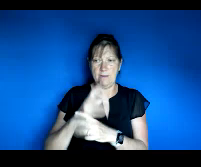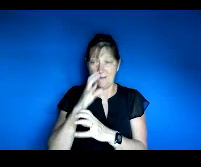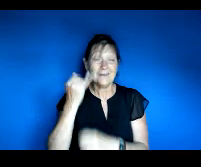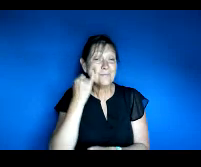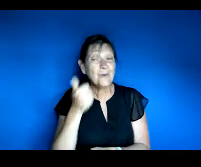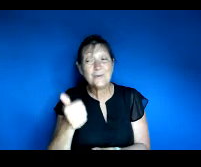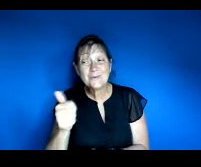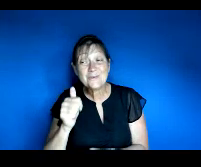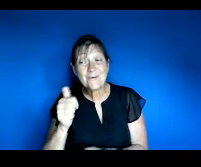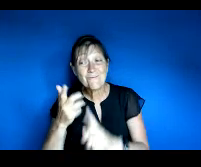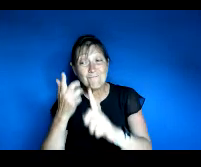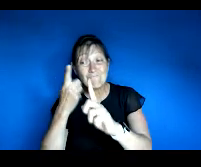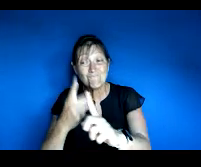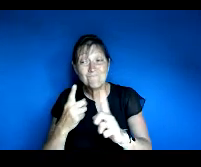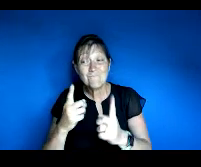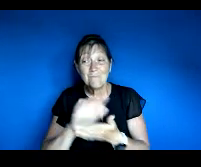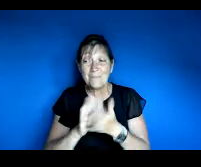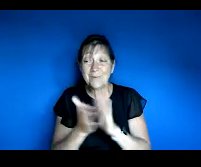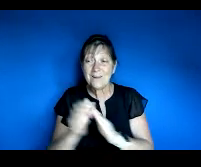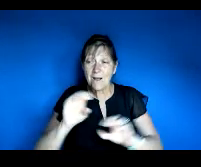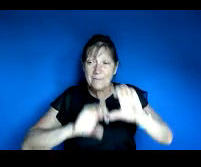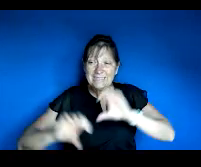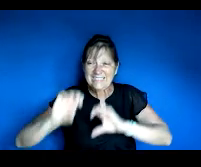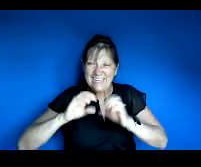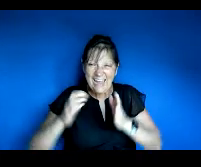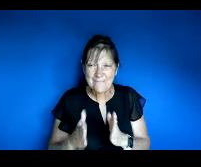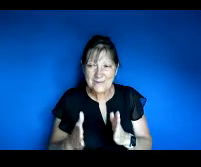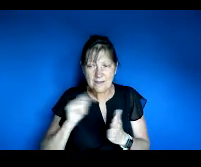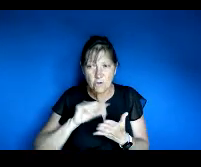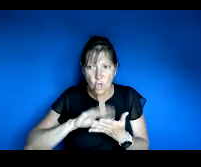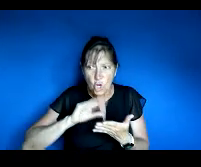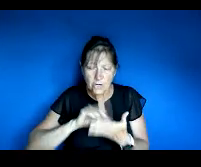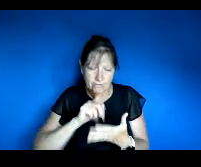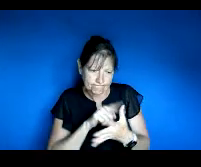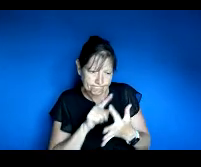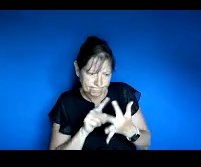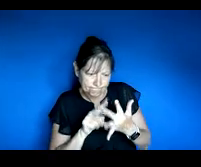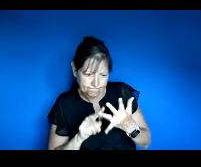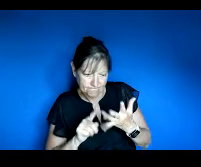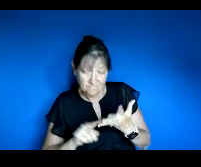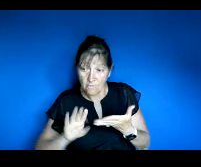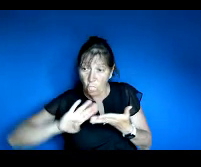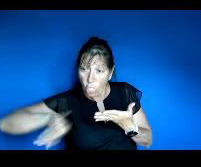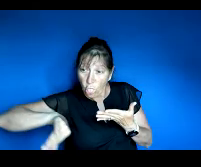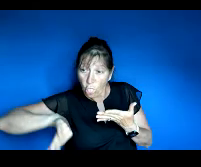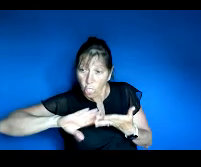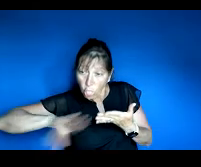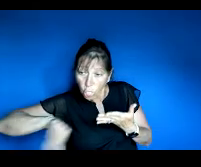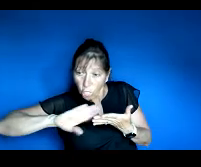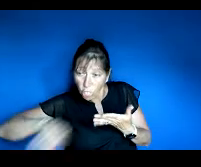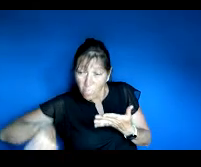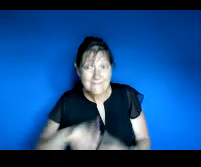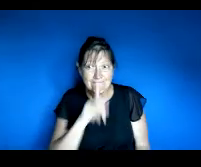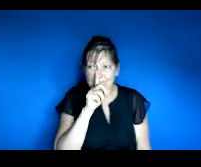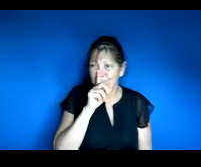there's certain things you need to learn along the way in order to do that job, and so we can't change that part. How you learn those things,